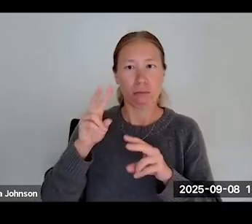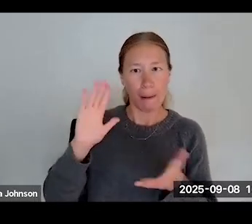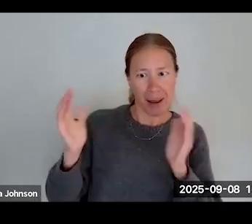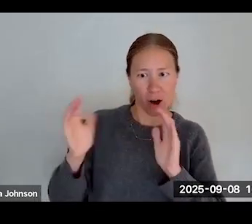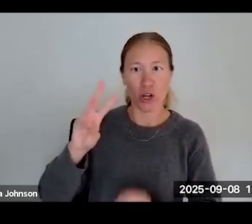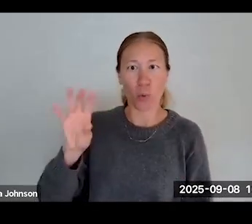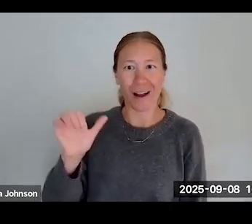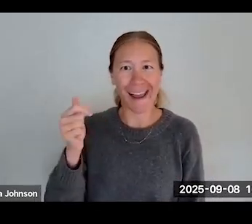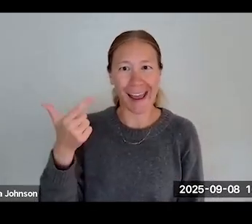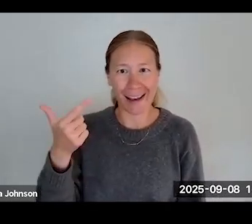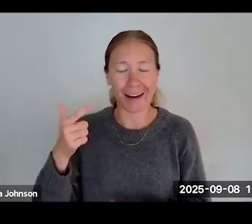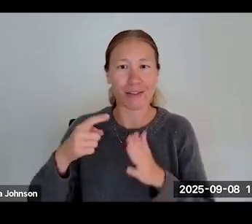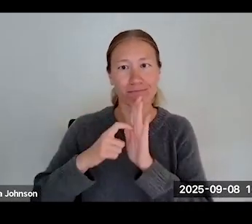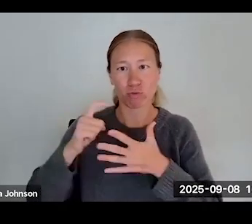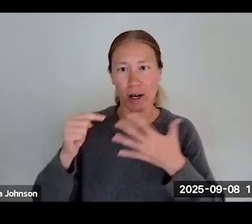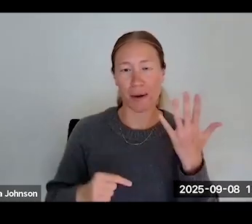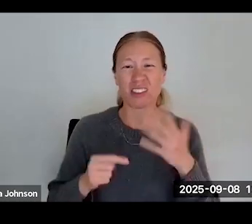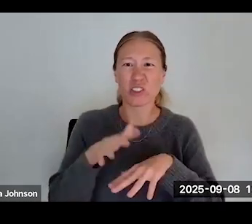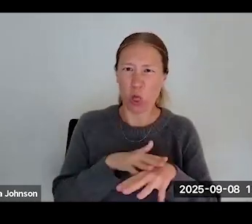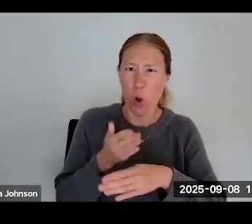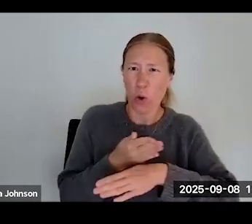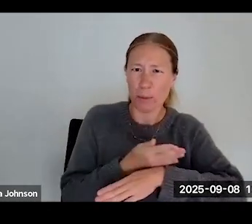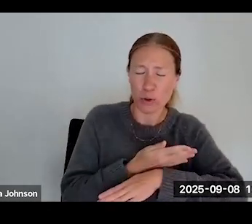in 2025 only 5% of assessed websites